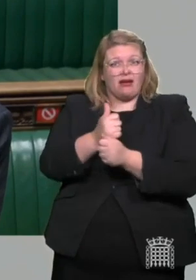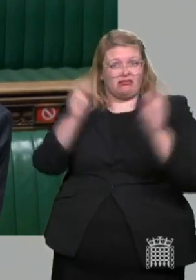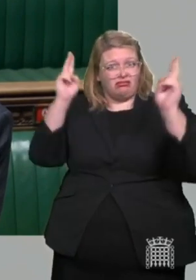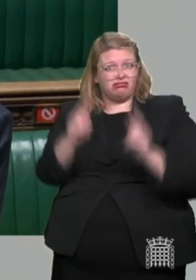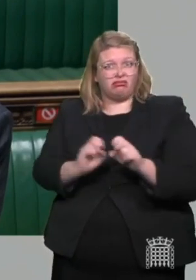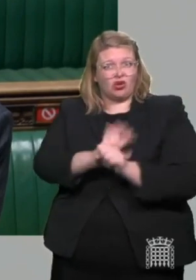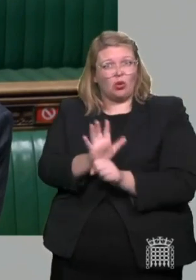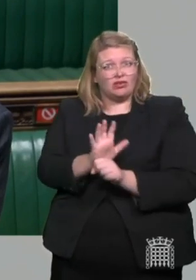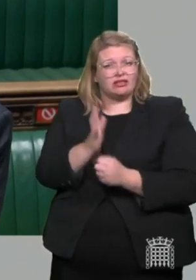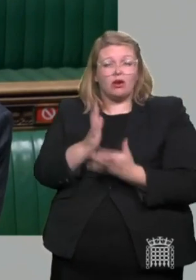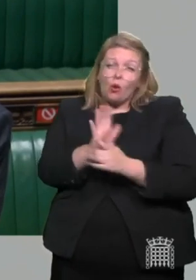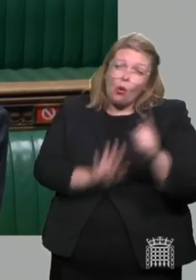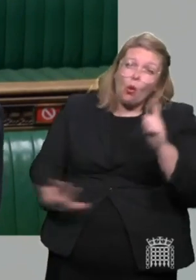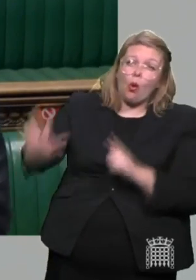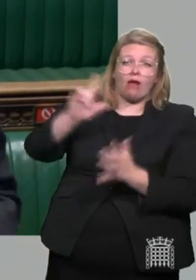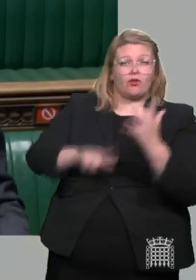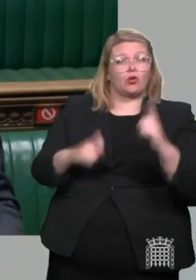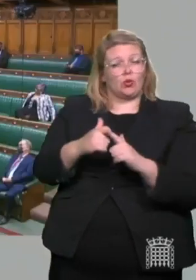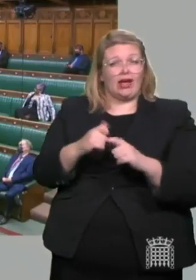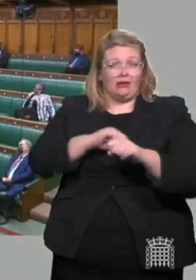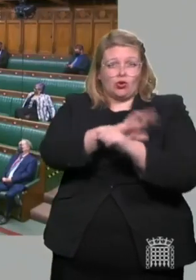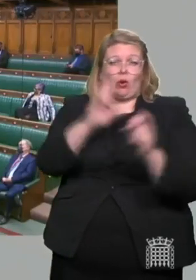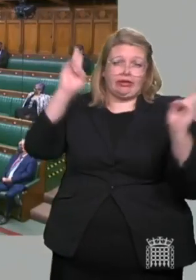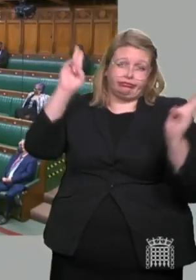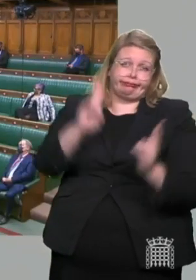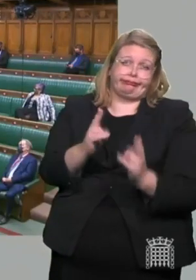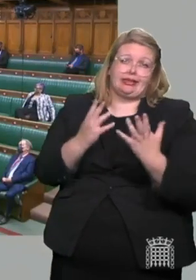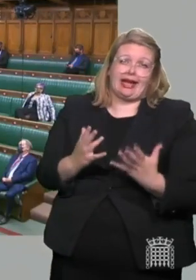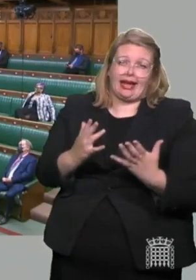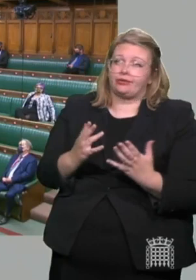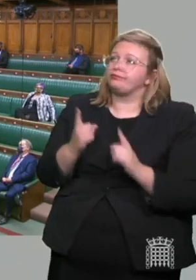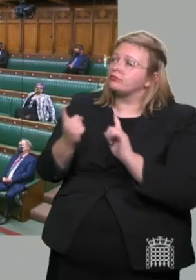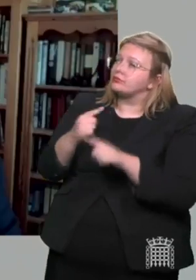across the whole of the United Kingdom. >> Ian Blackford [V]